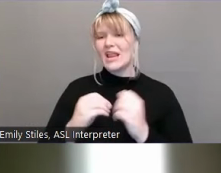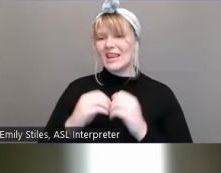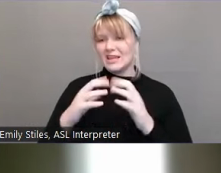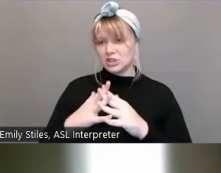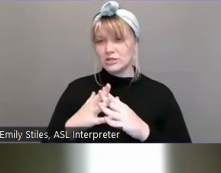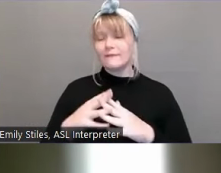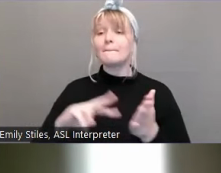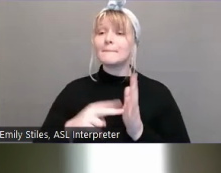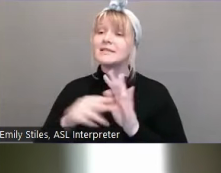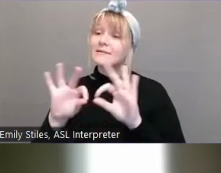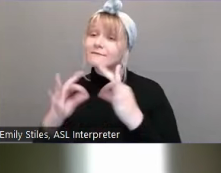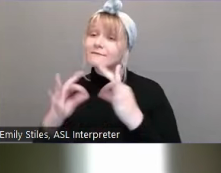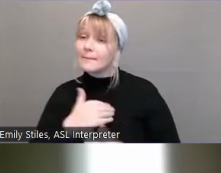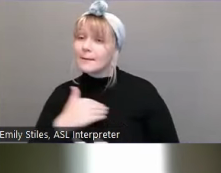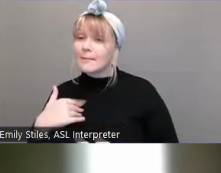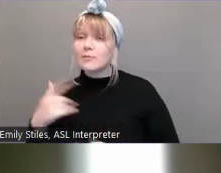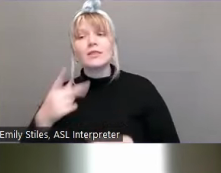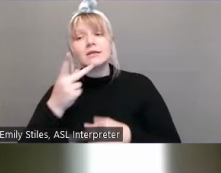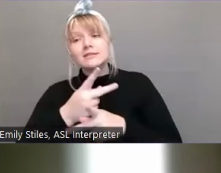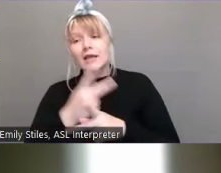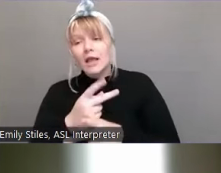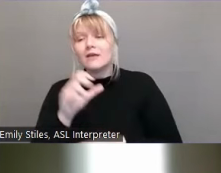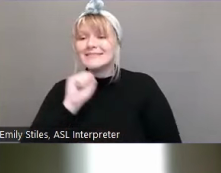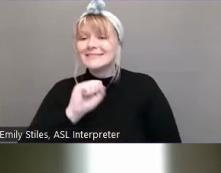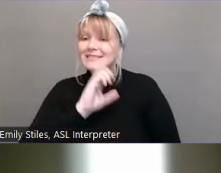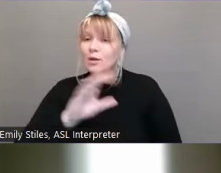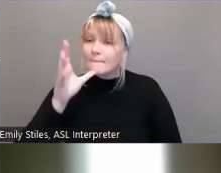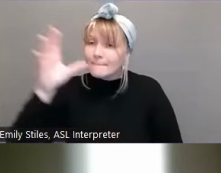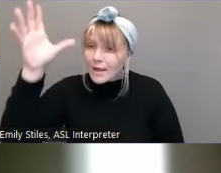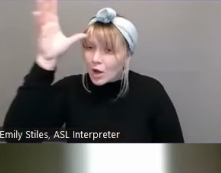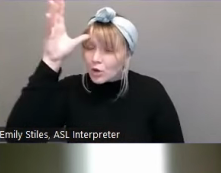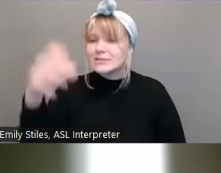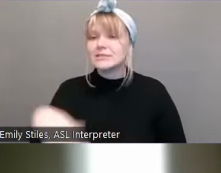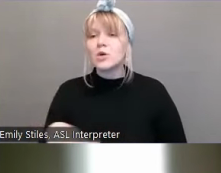care of aging parents or aging relatives so that they have the equipment that they need